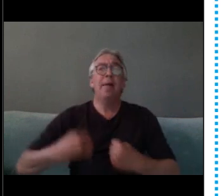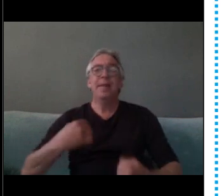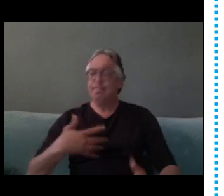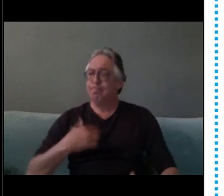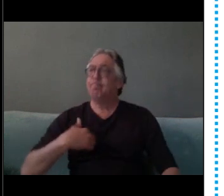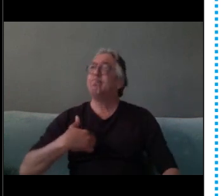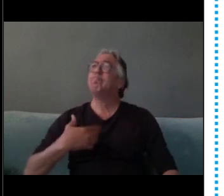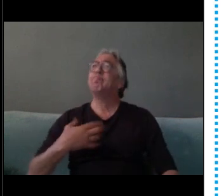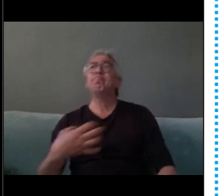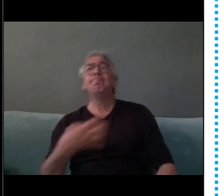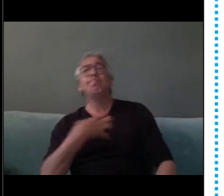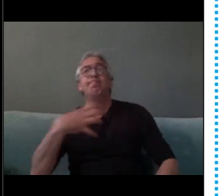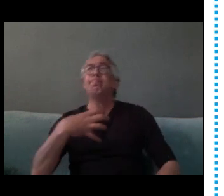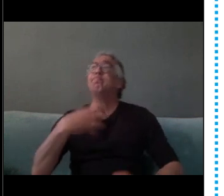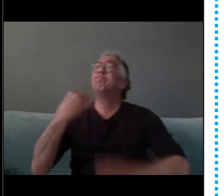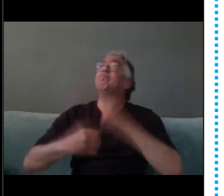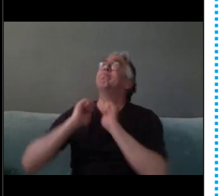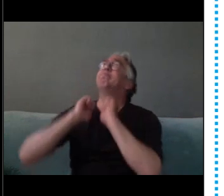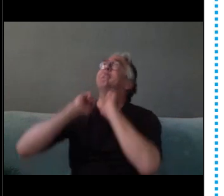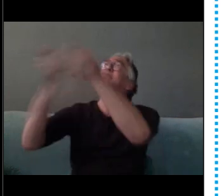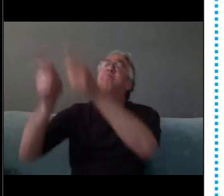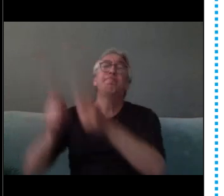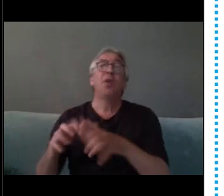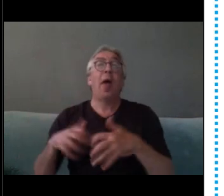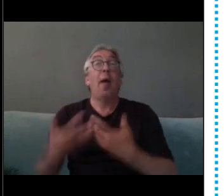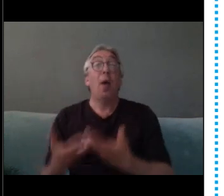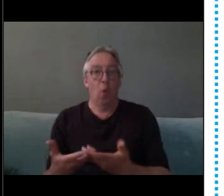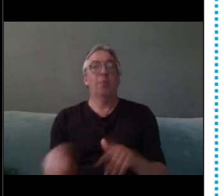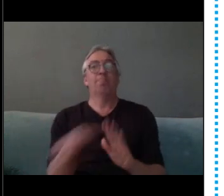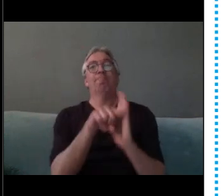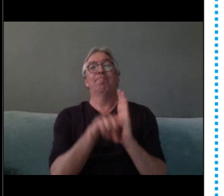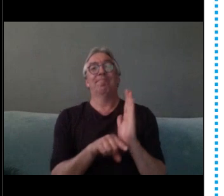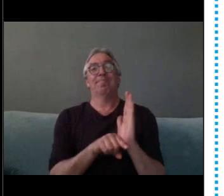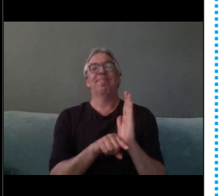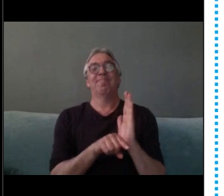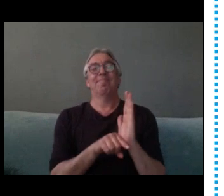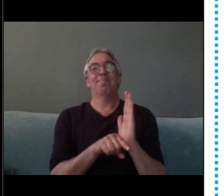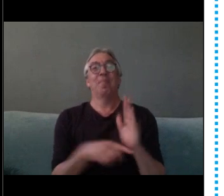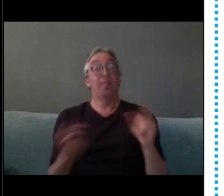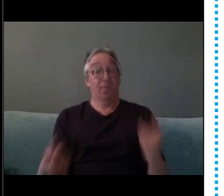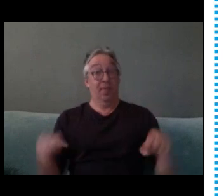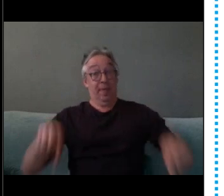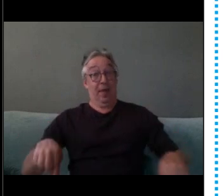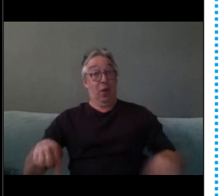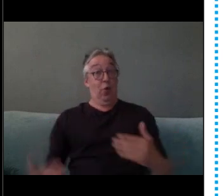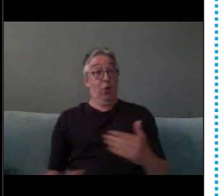And then we go to the next slide which is a bit more specific on the rights of persons with disabilities.